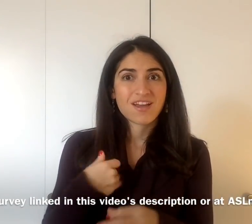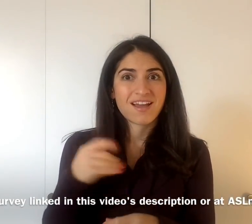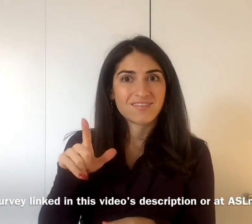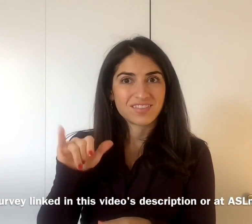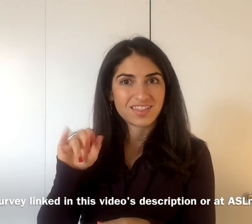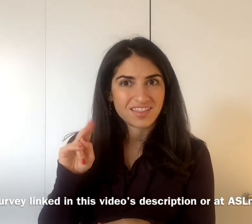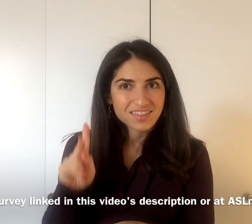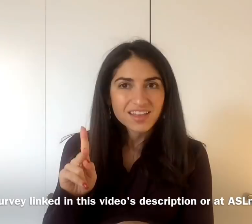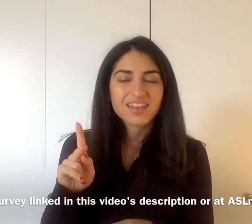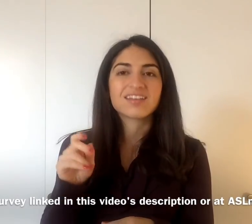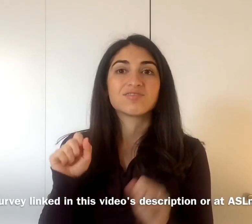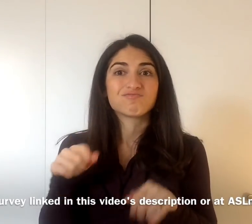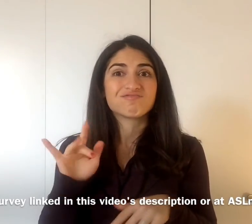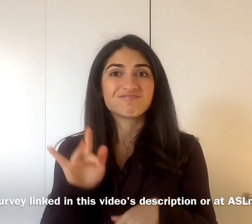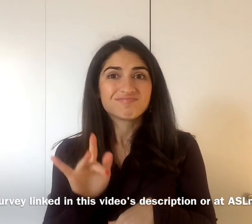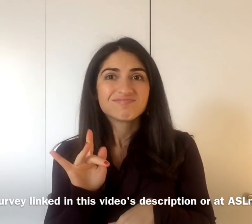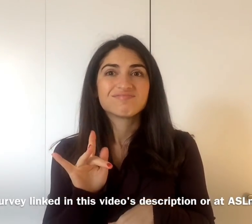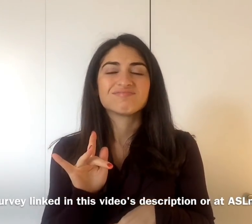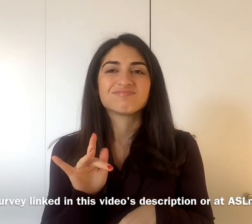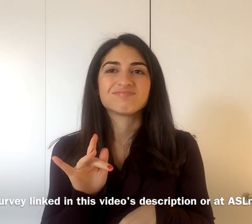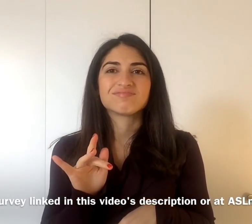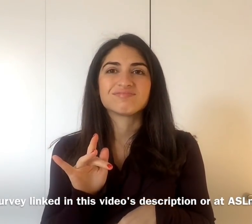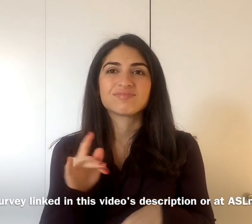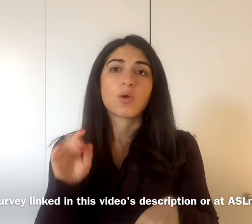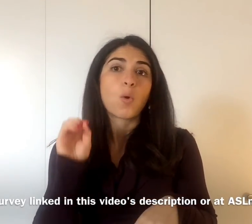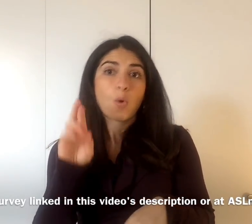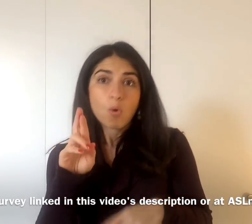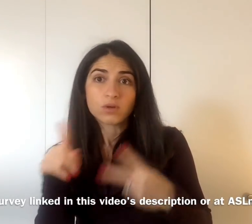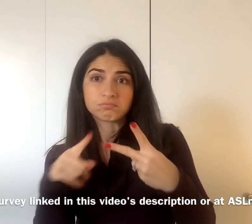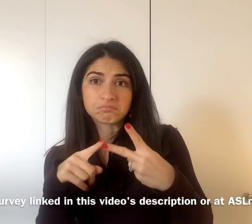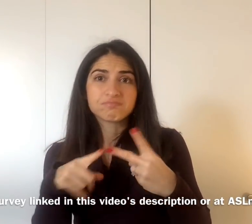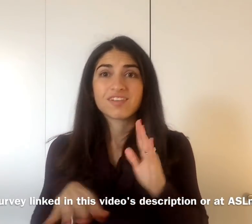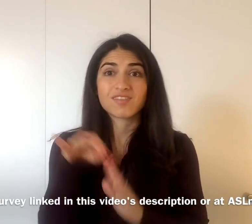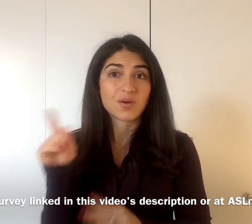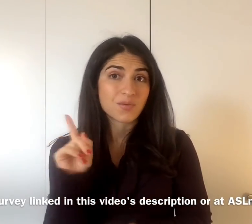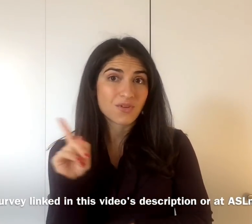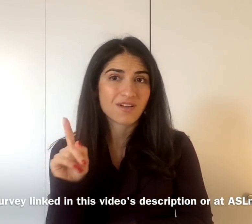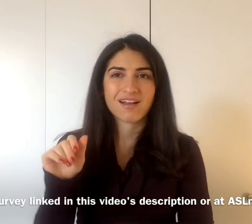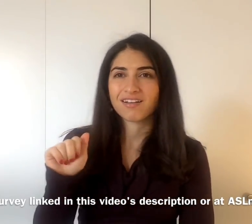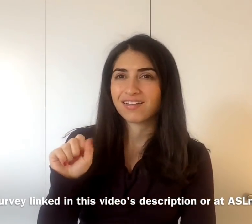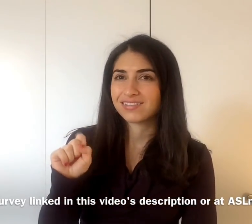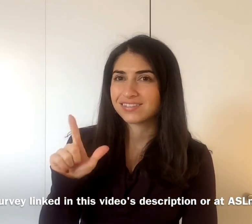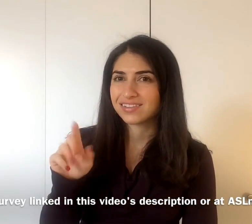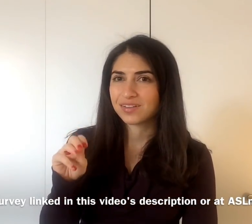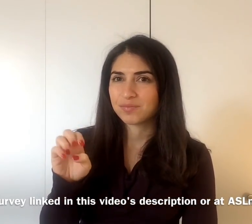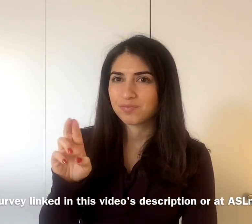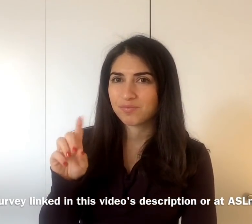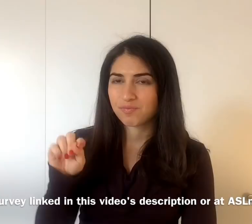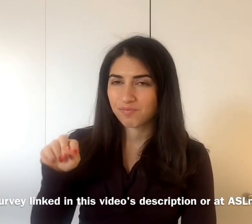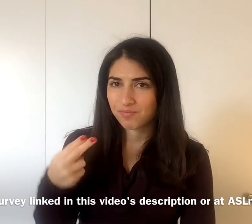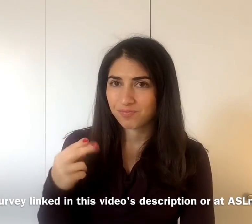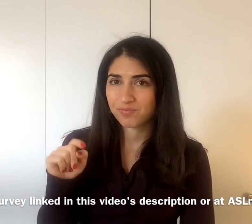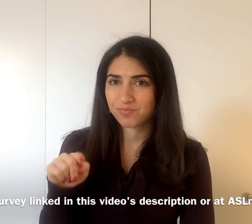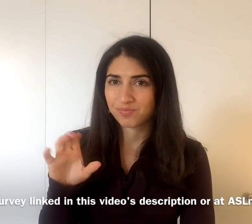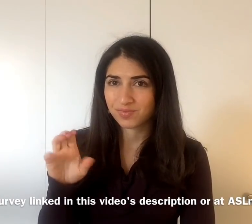description has a link you can click (click the down arrow to see description), and you can also go to ASLMeredith.com to